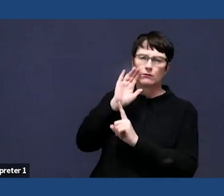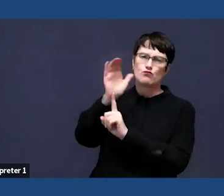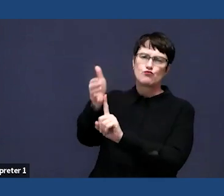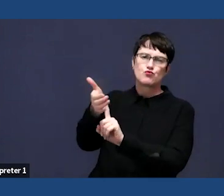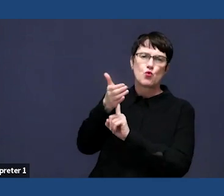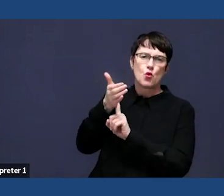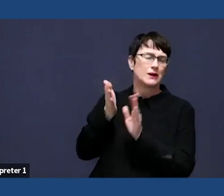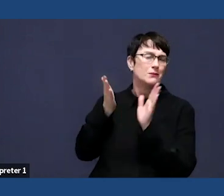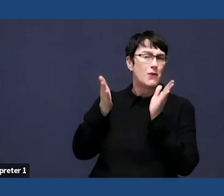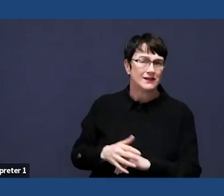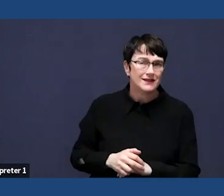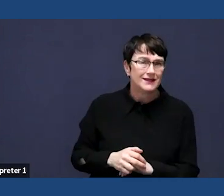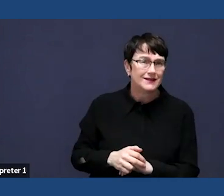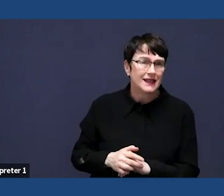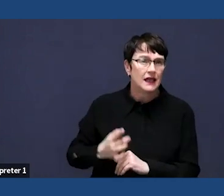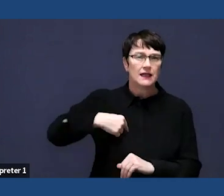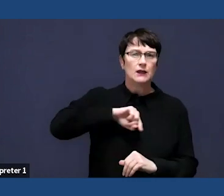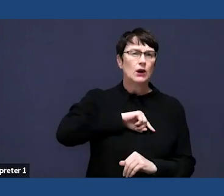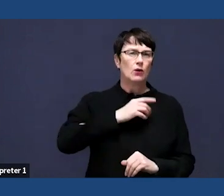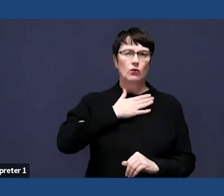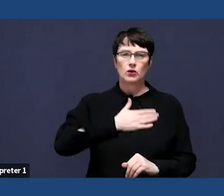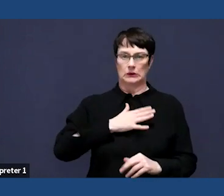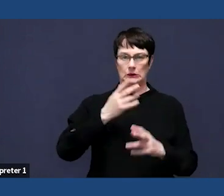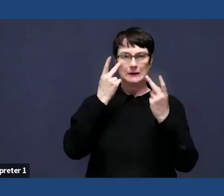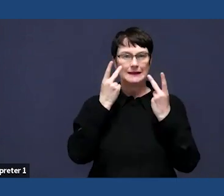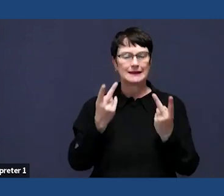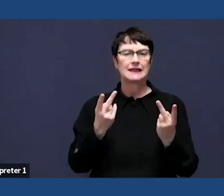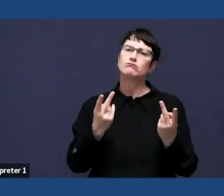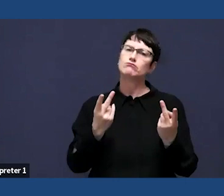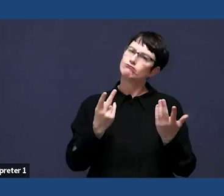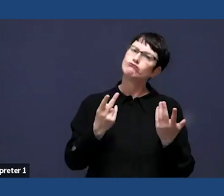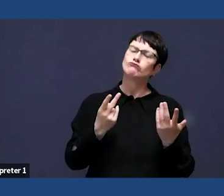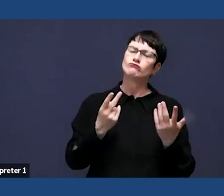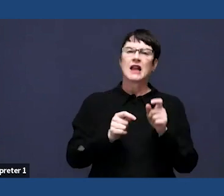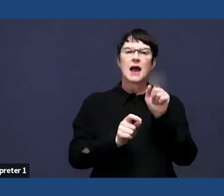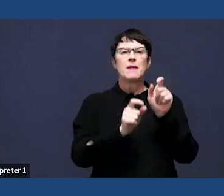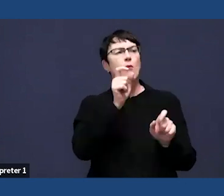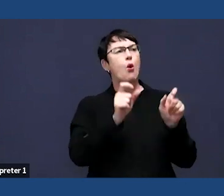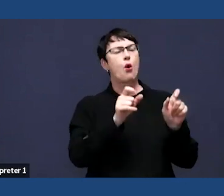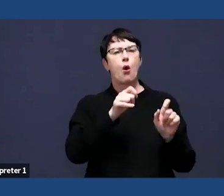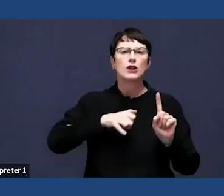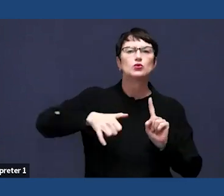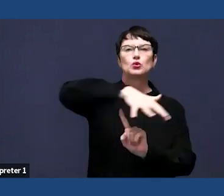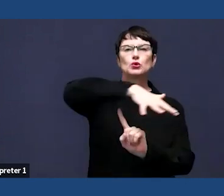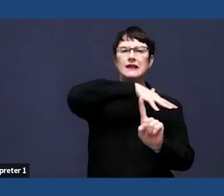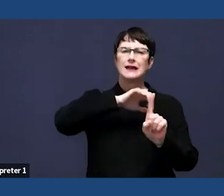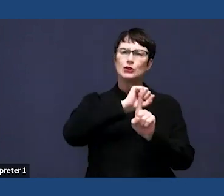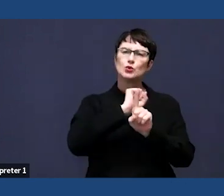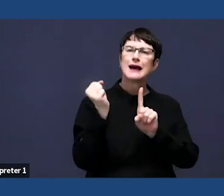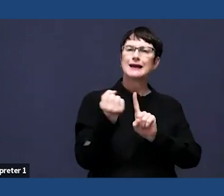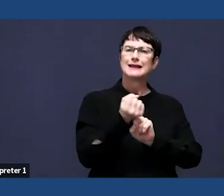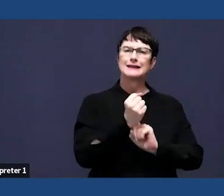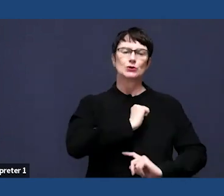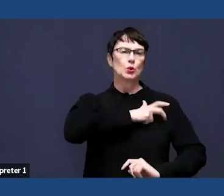violation. Benchmarks -- and the response that has been going on for years.